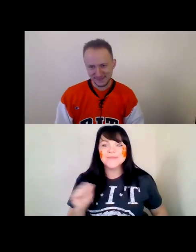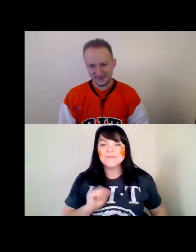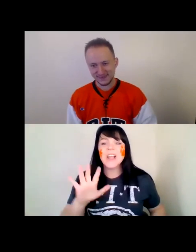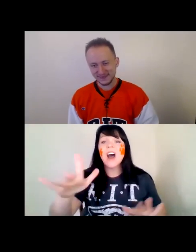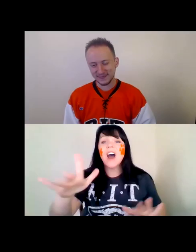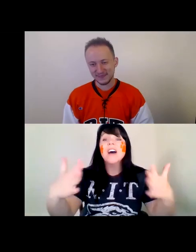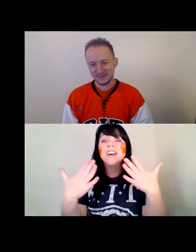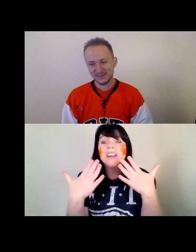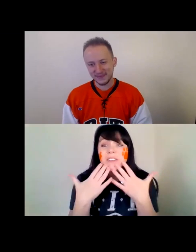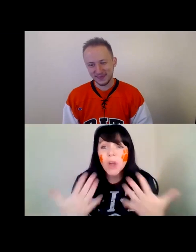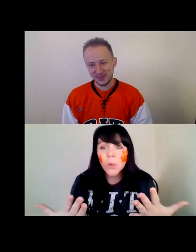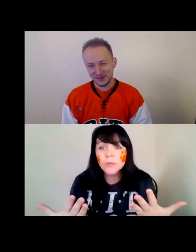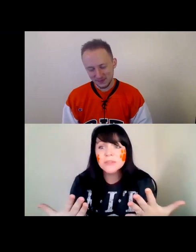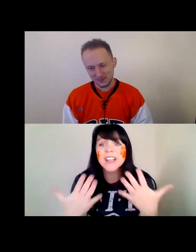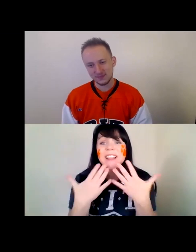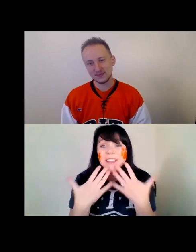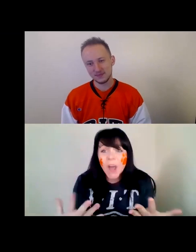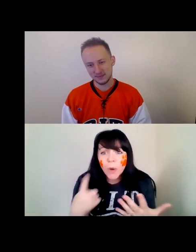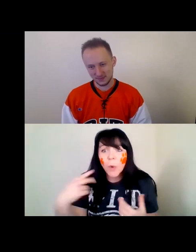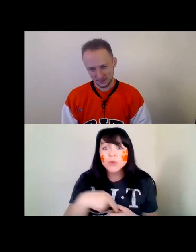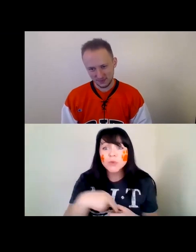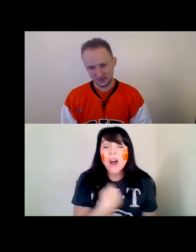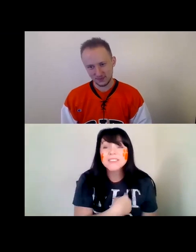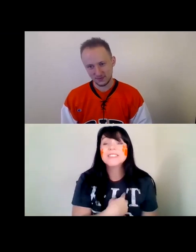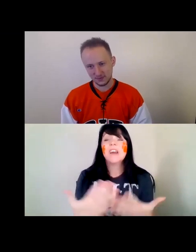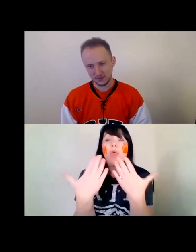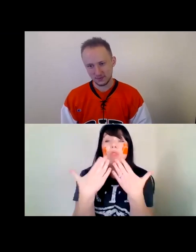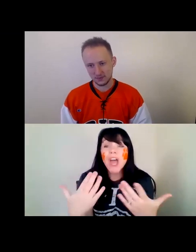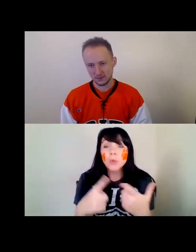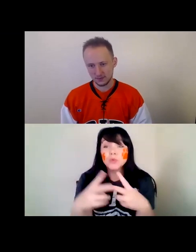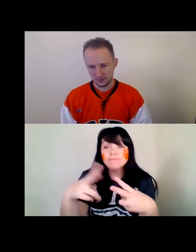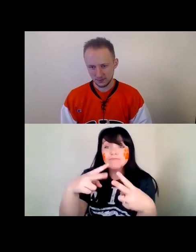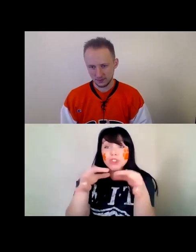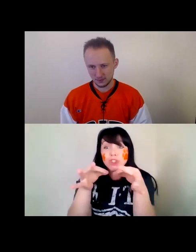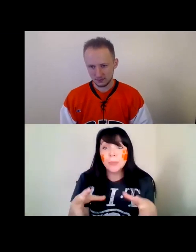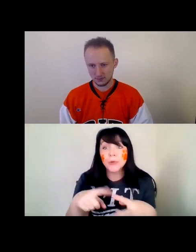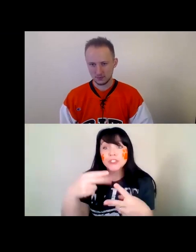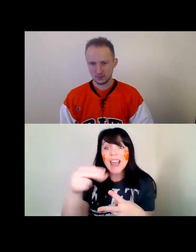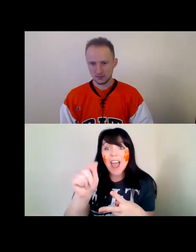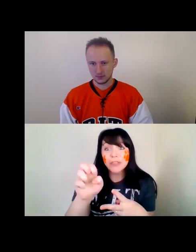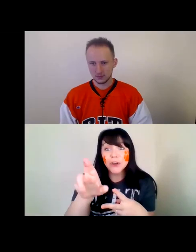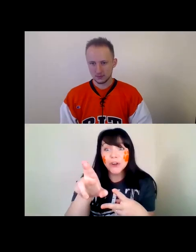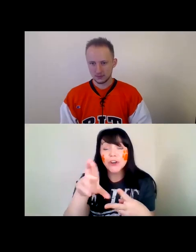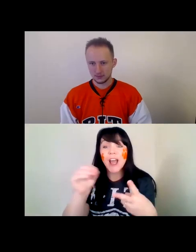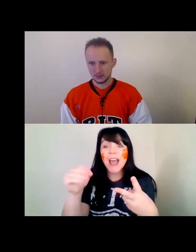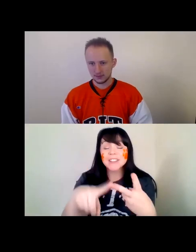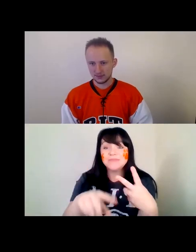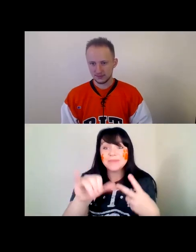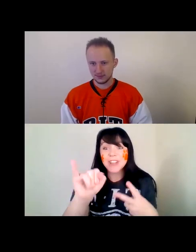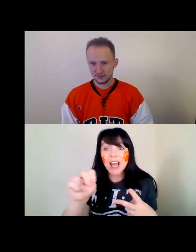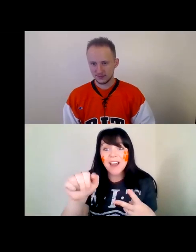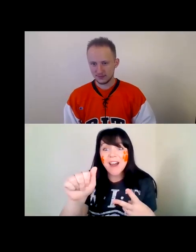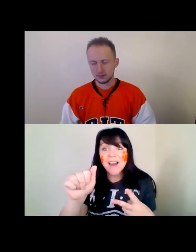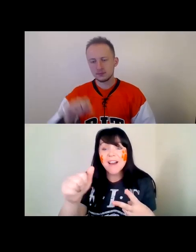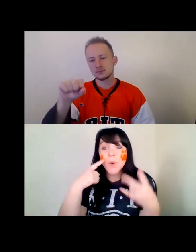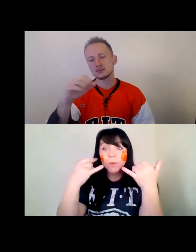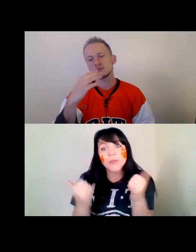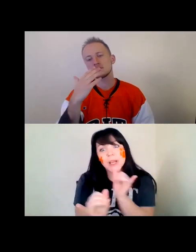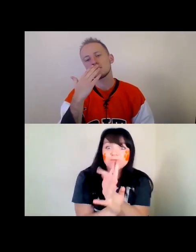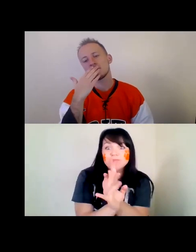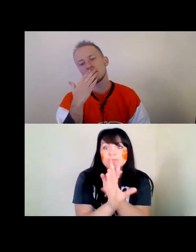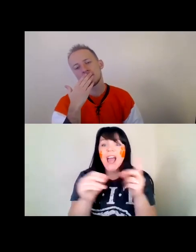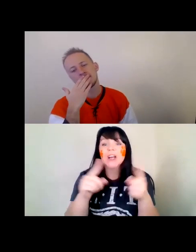Michelle: Again, thank you for joining us, thank you to our interpreters today, Heather and Jenna,